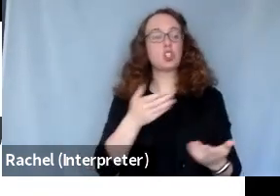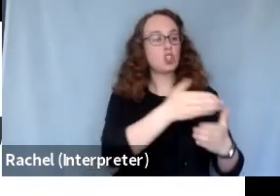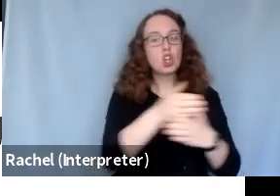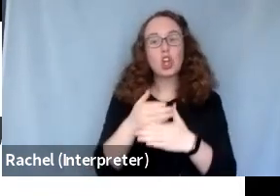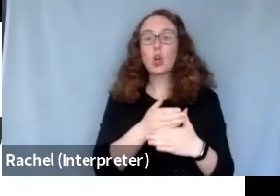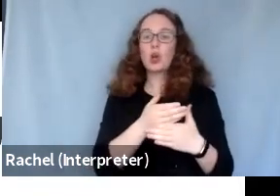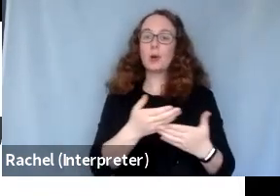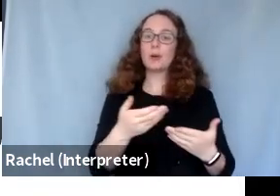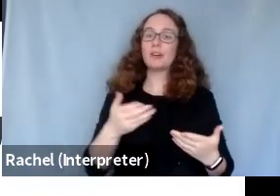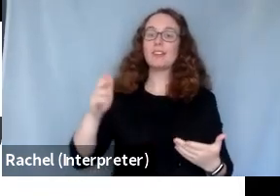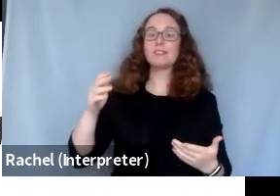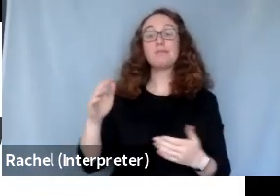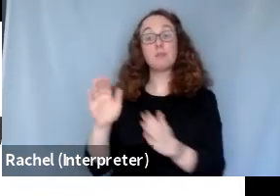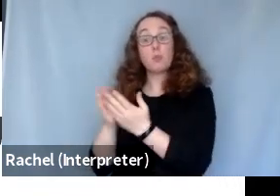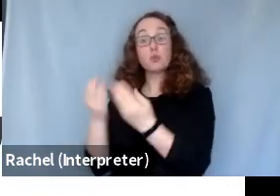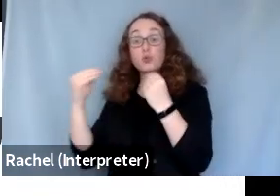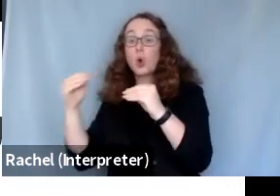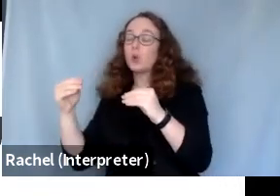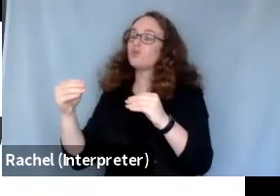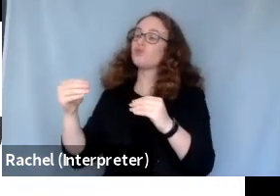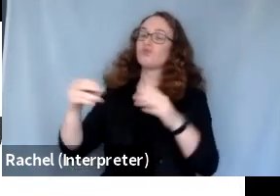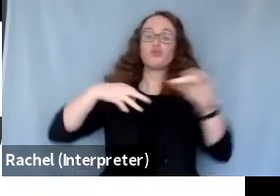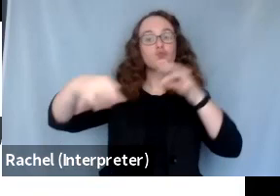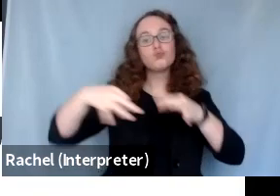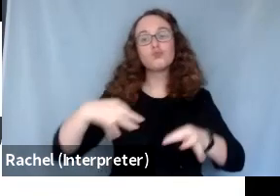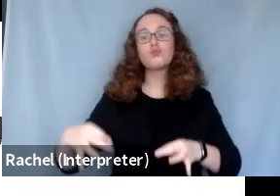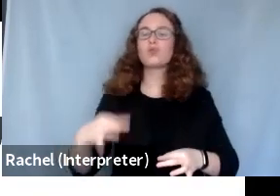introduce the Bookstore as it's going to exist for this fall semester.